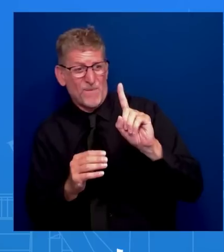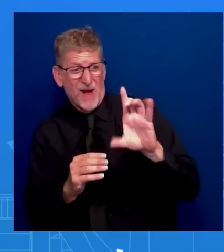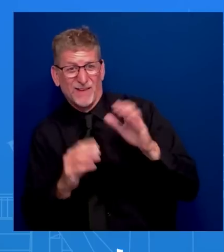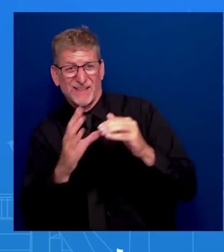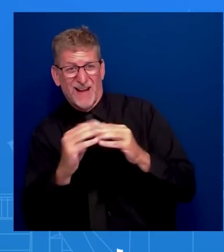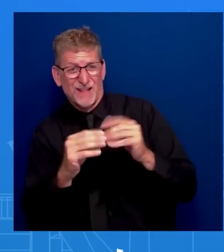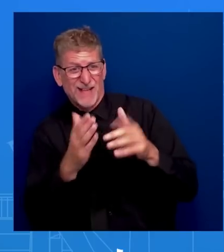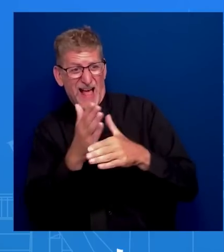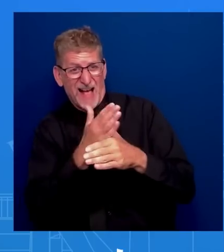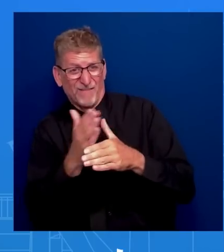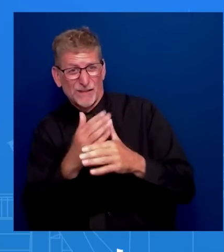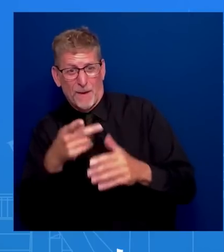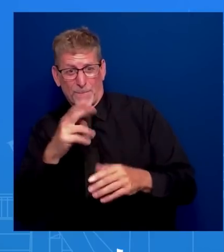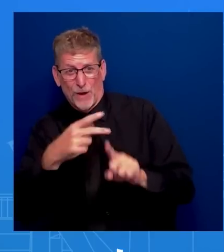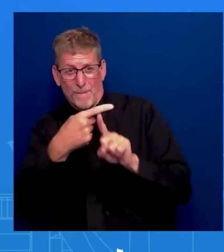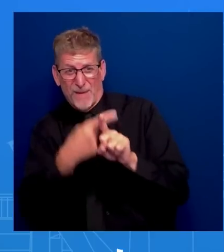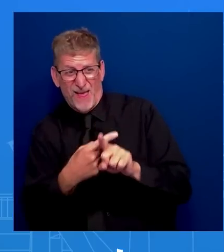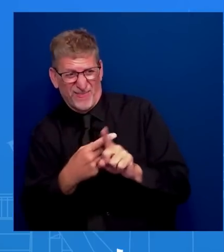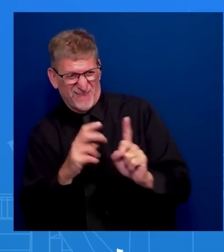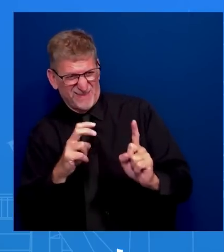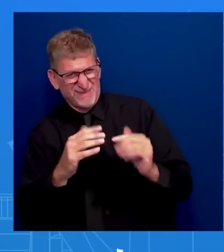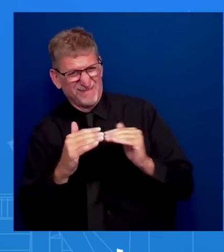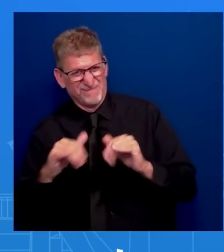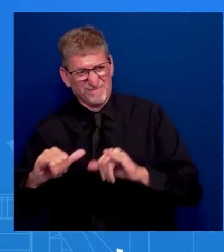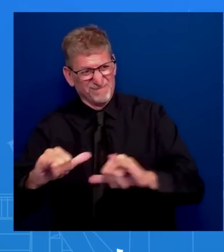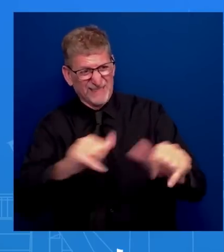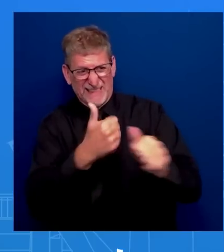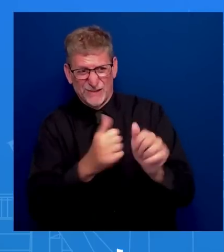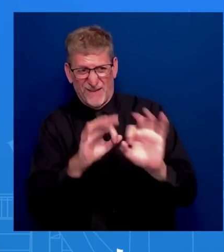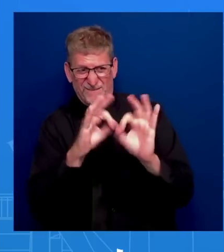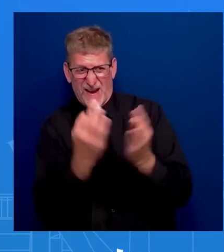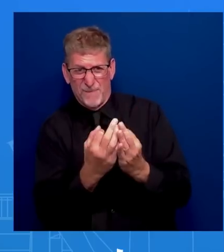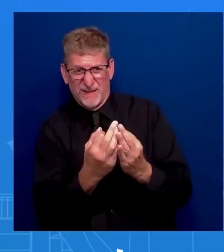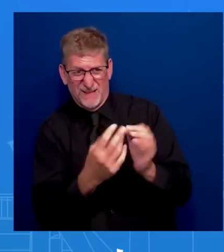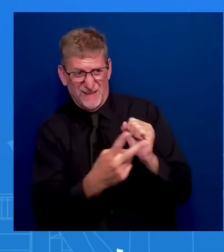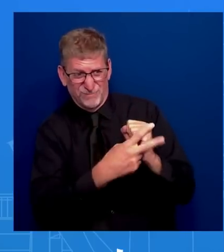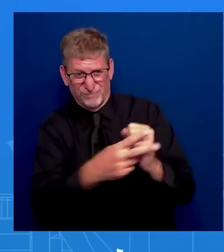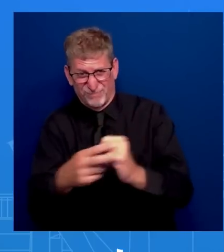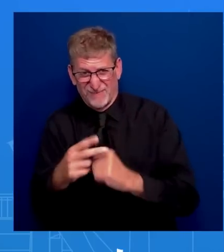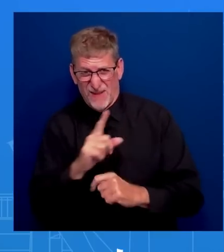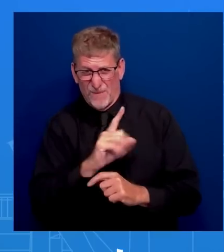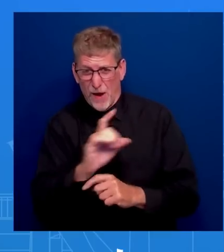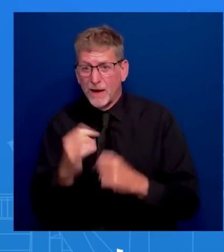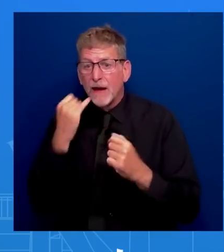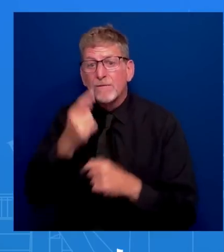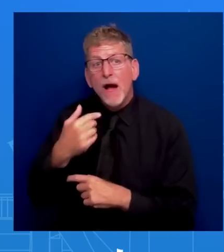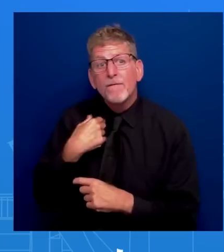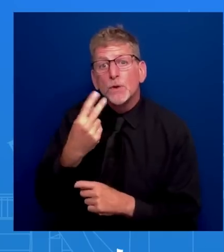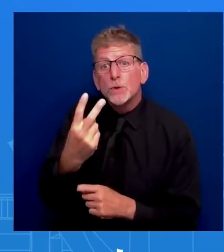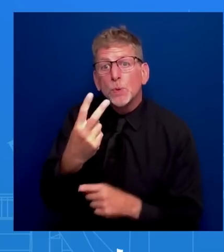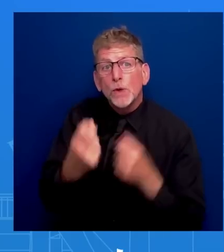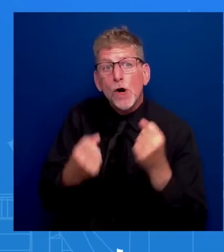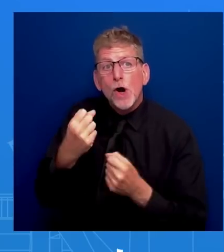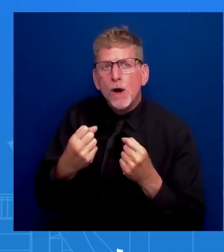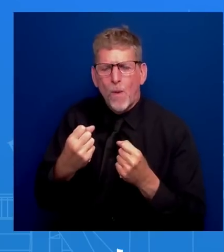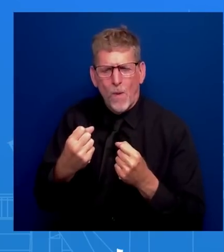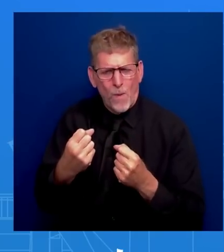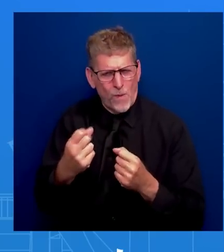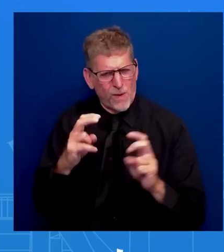This is the fastest decline in gas prices in over a decade -- nearly a dollar drop in just 56 days --